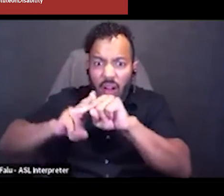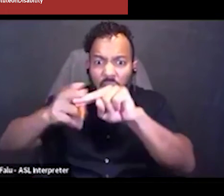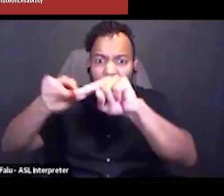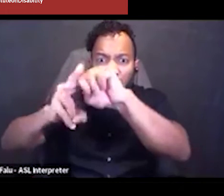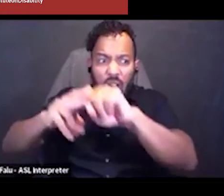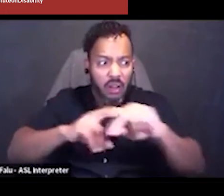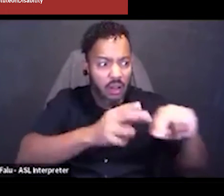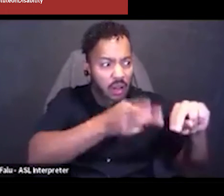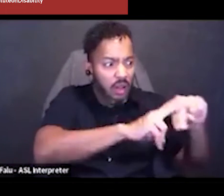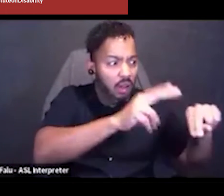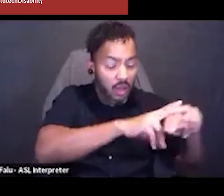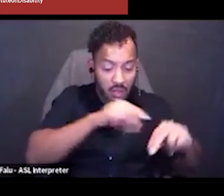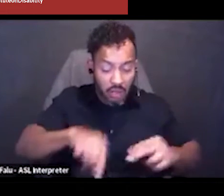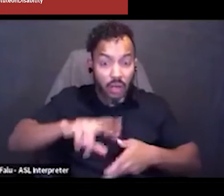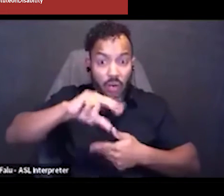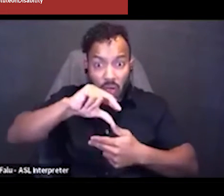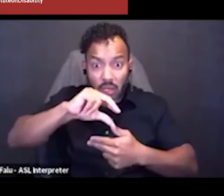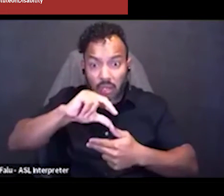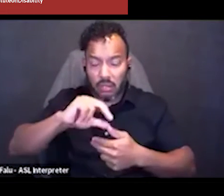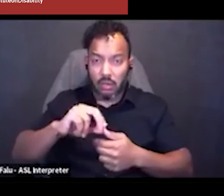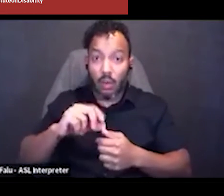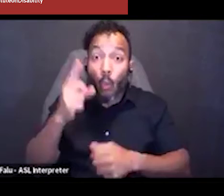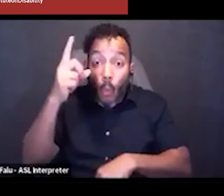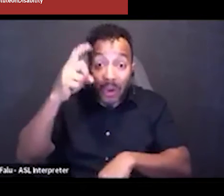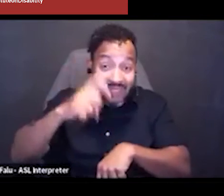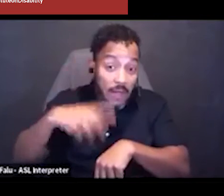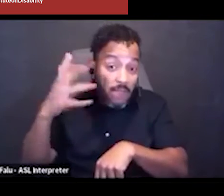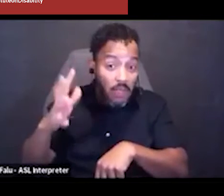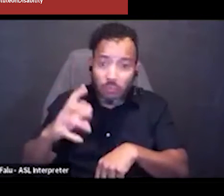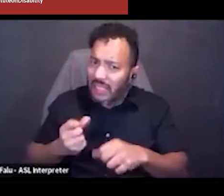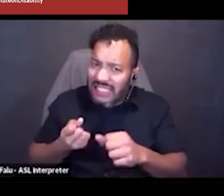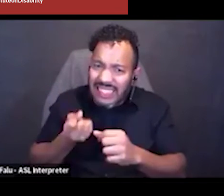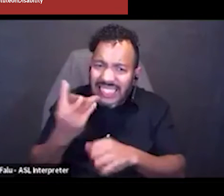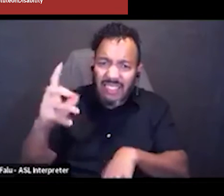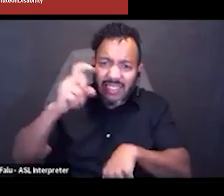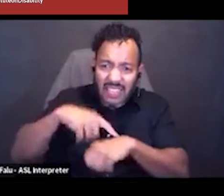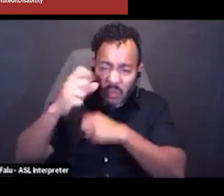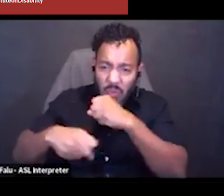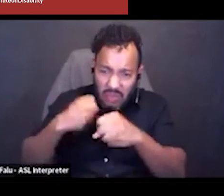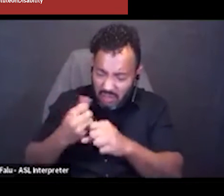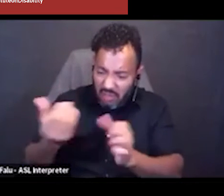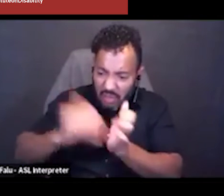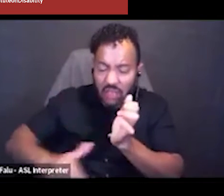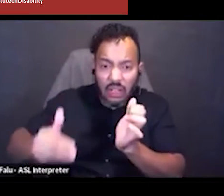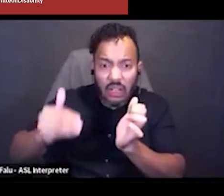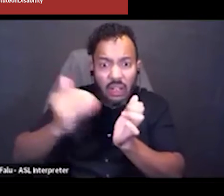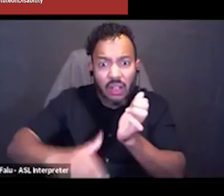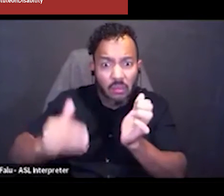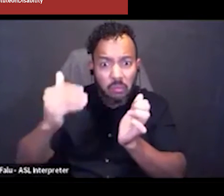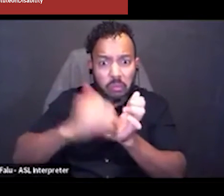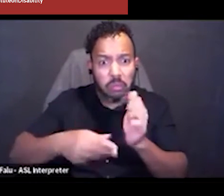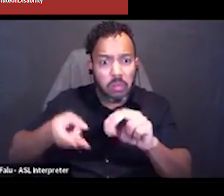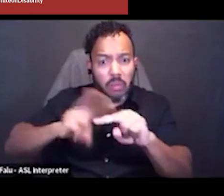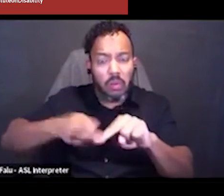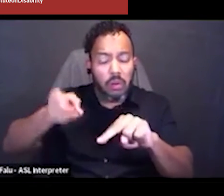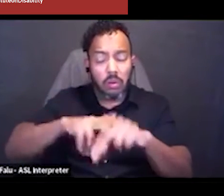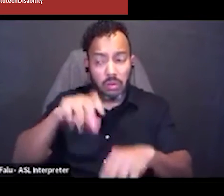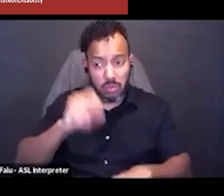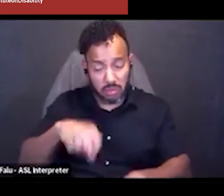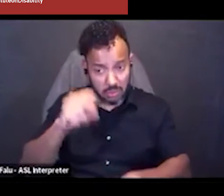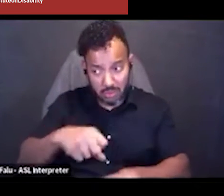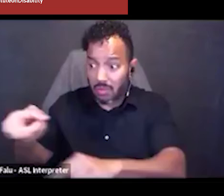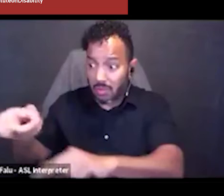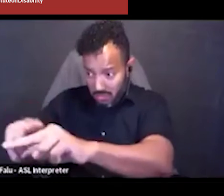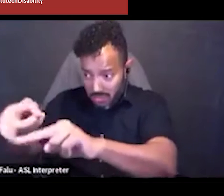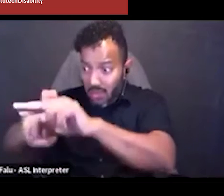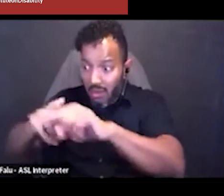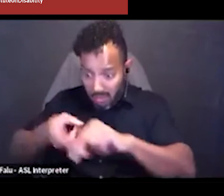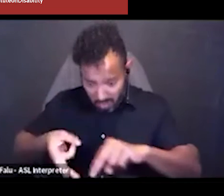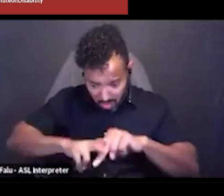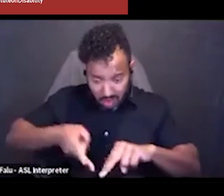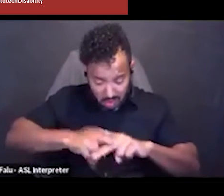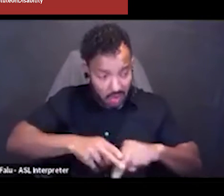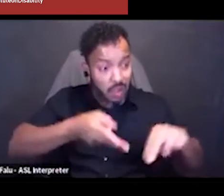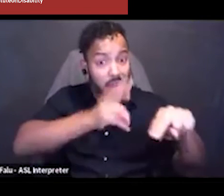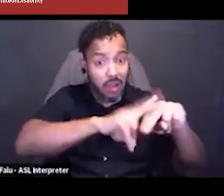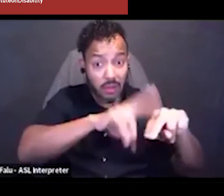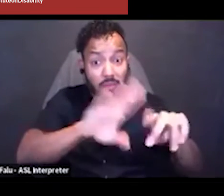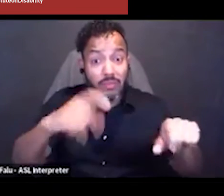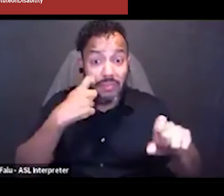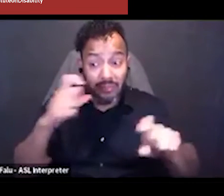Over the past several years, we've had some of the most extreme weather.